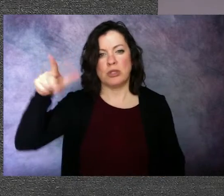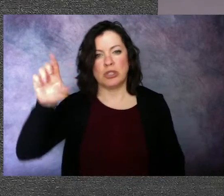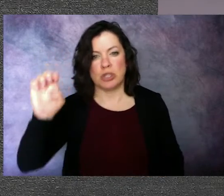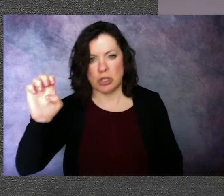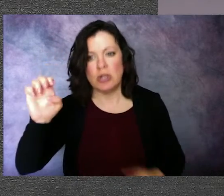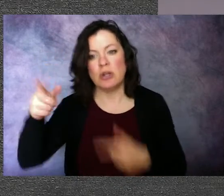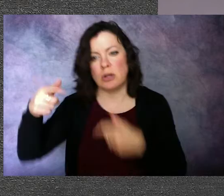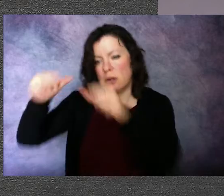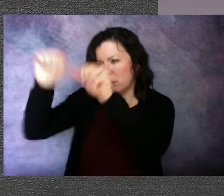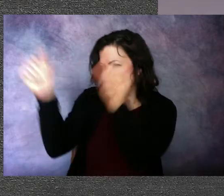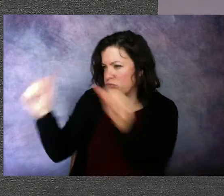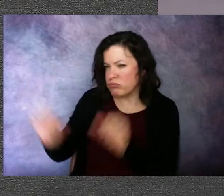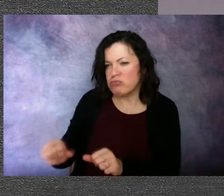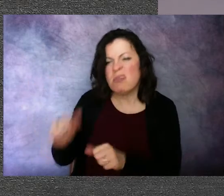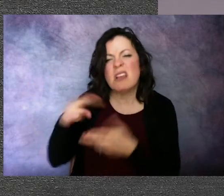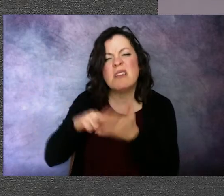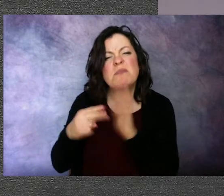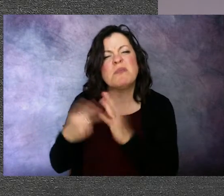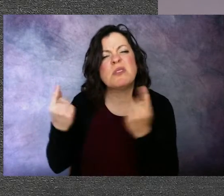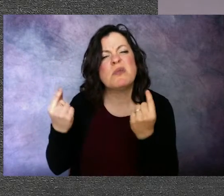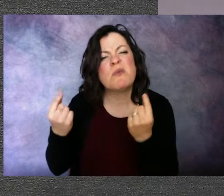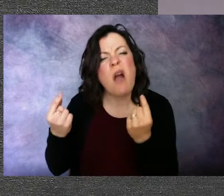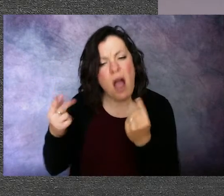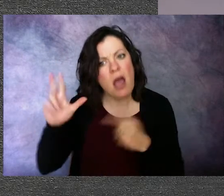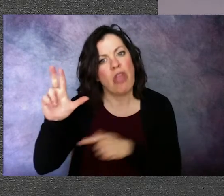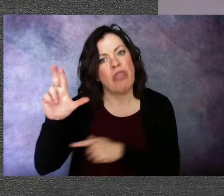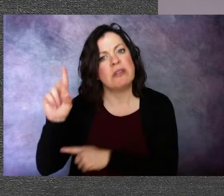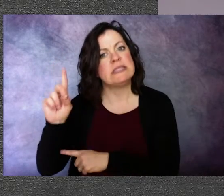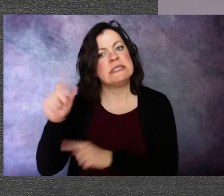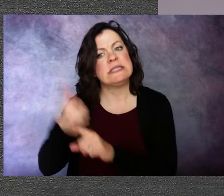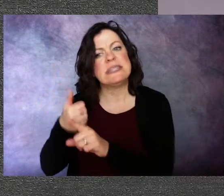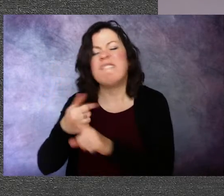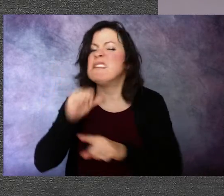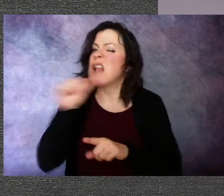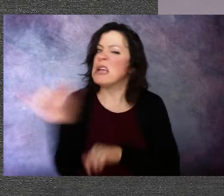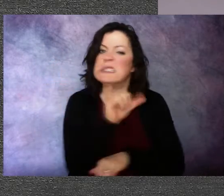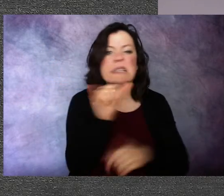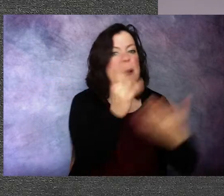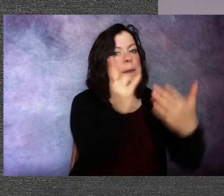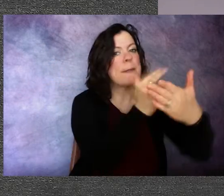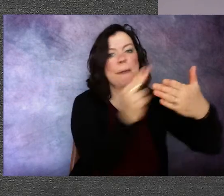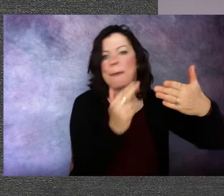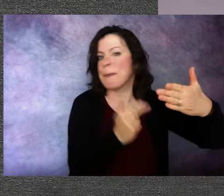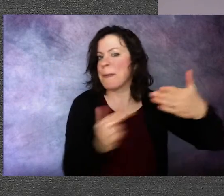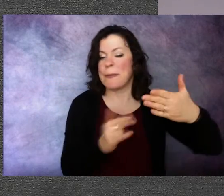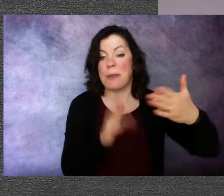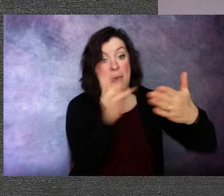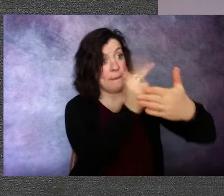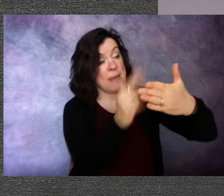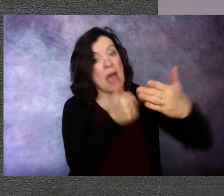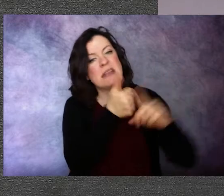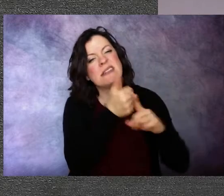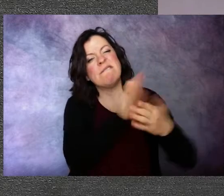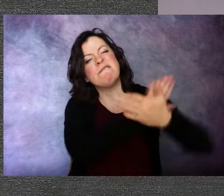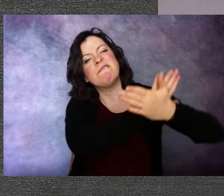Now, a sculpture is different than a painting because it has a height, it has width, and it also has depth.